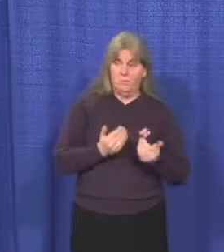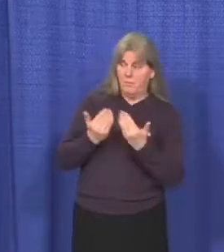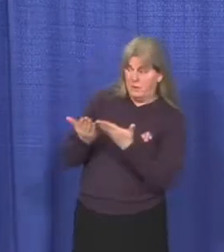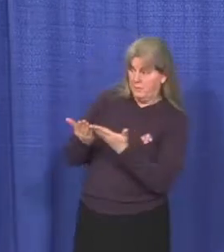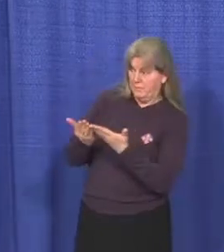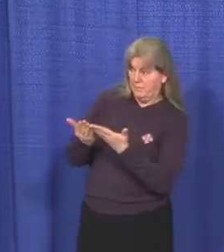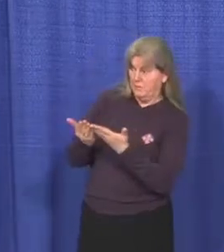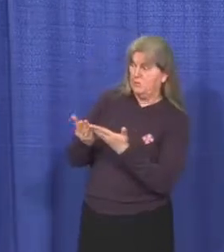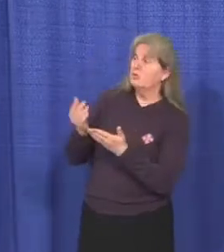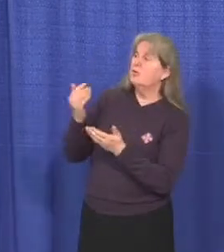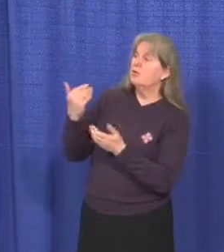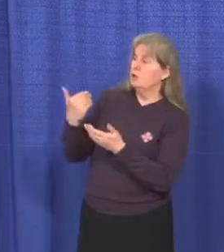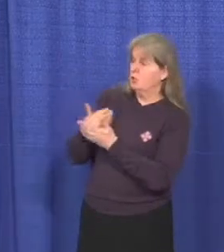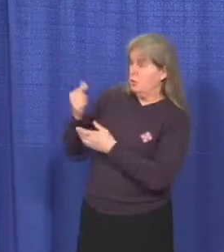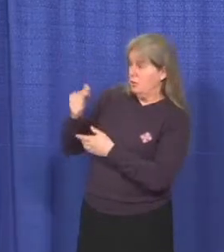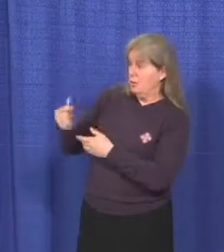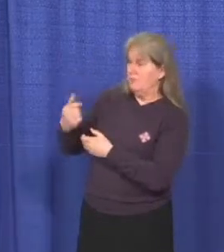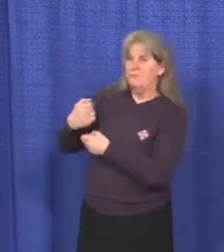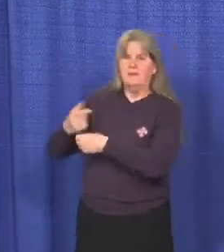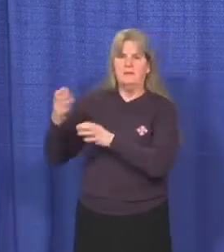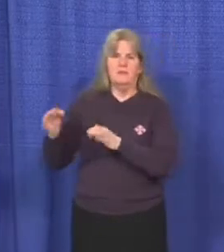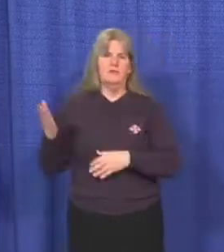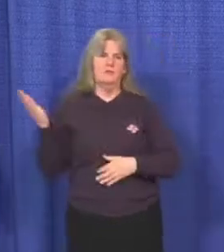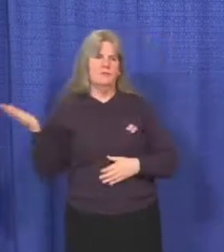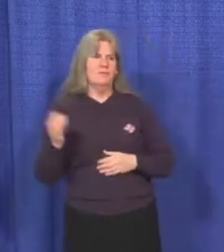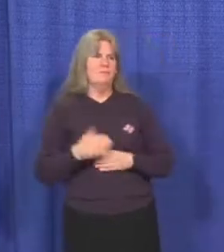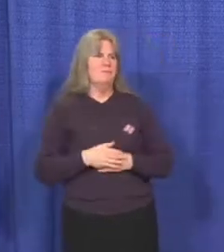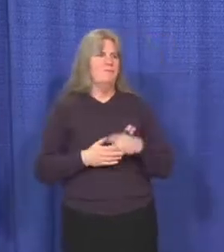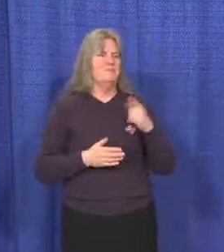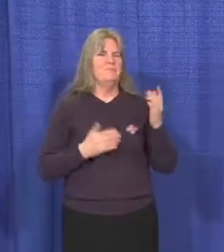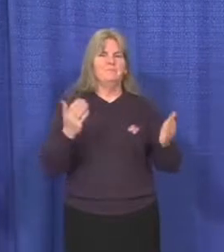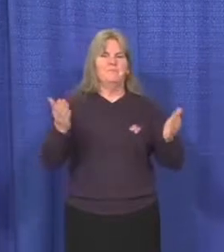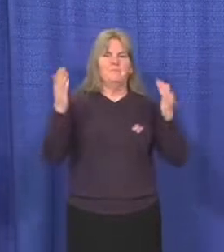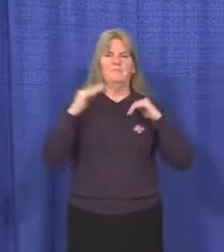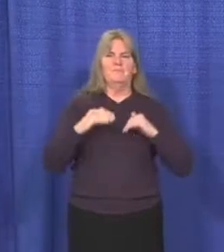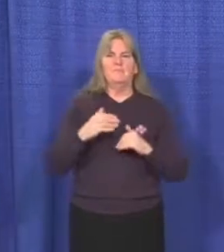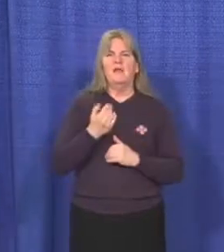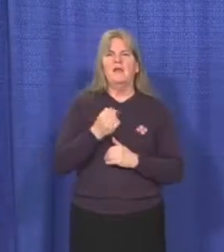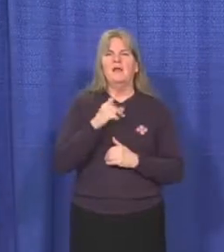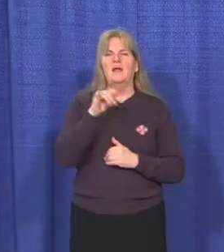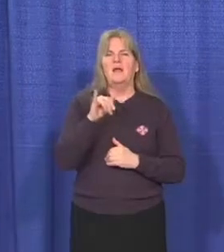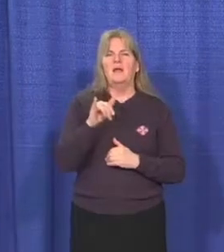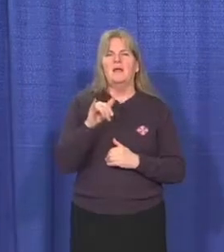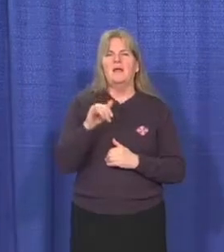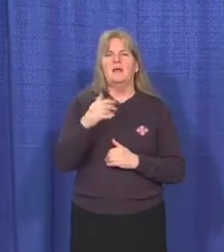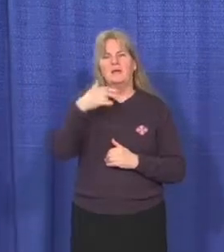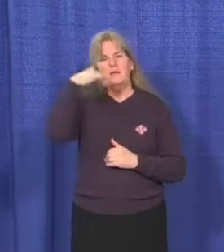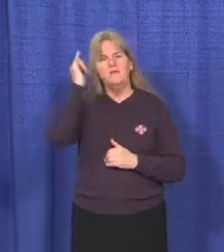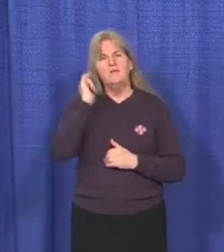the new government.